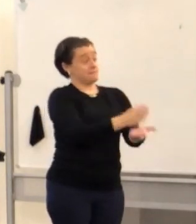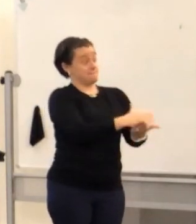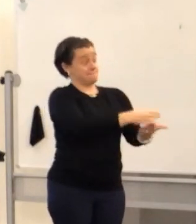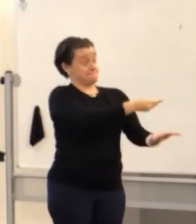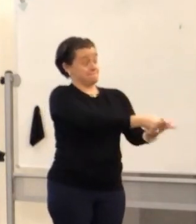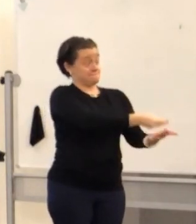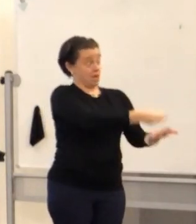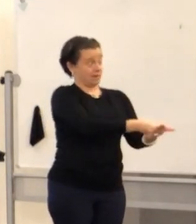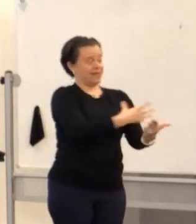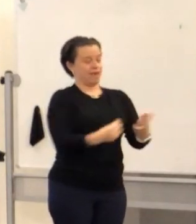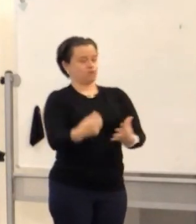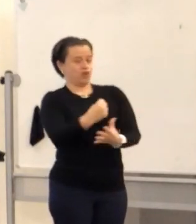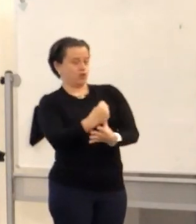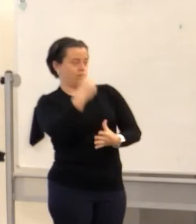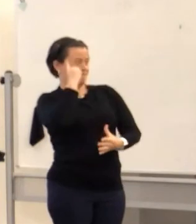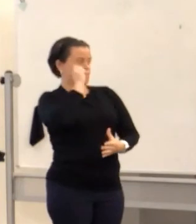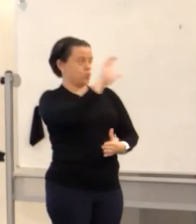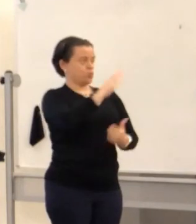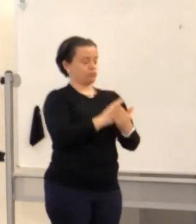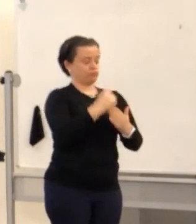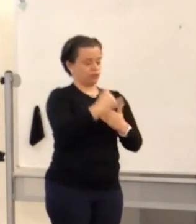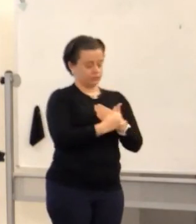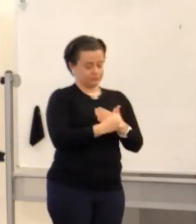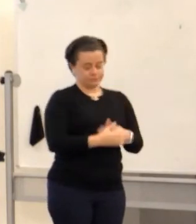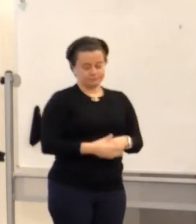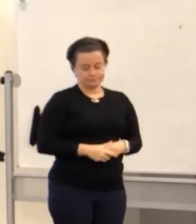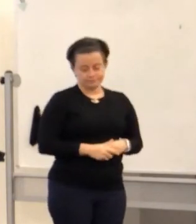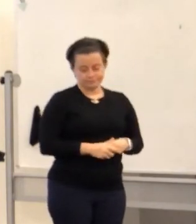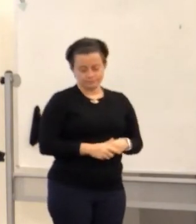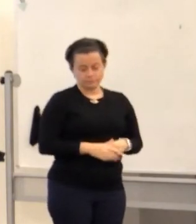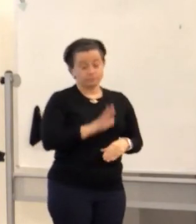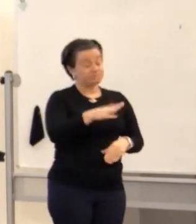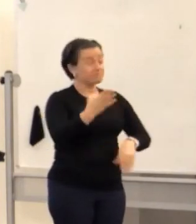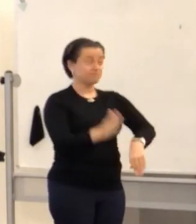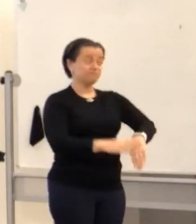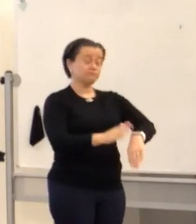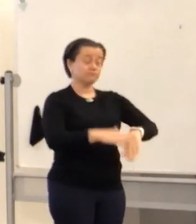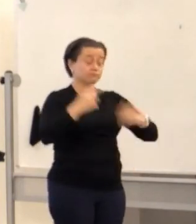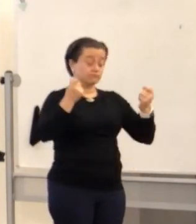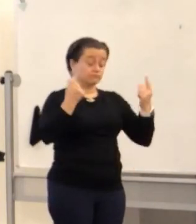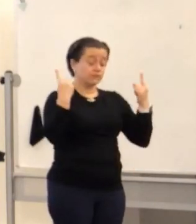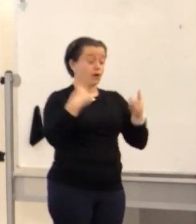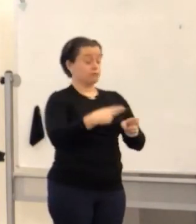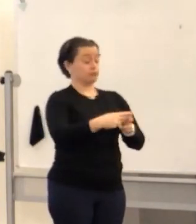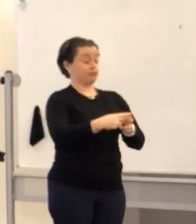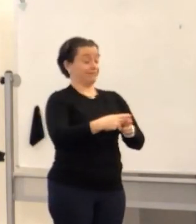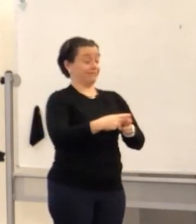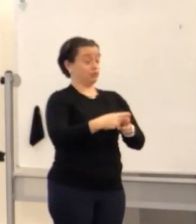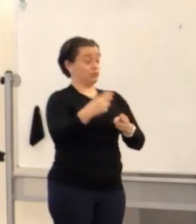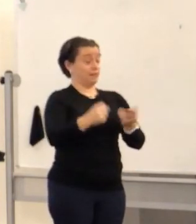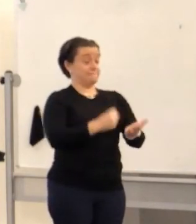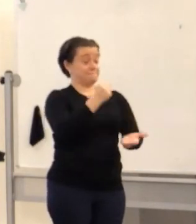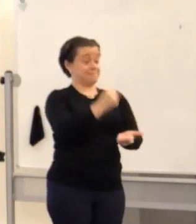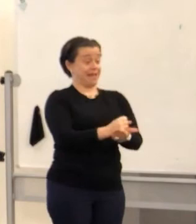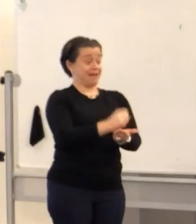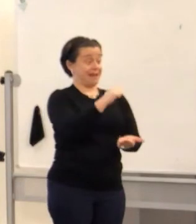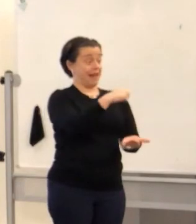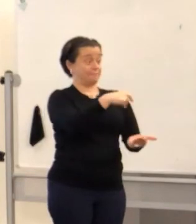There are a lot of misconceptions out there about provisional patent applications. I'll just mention one,